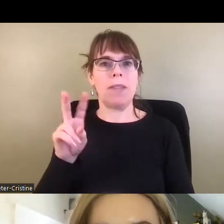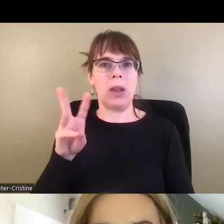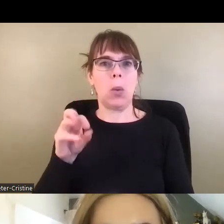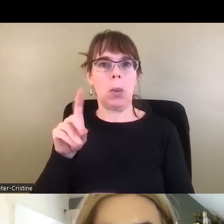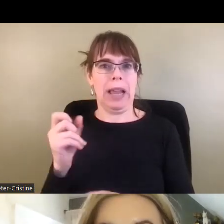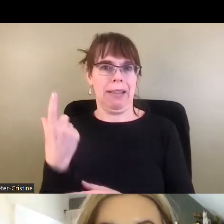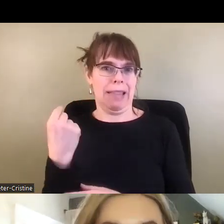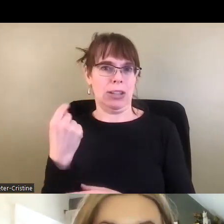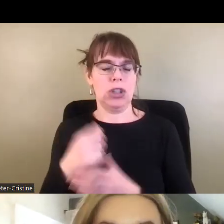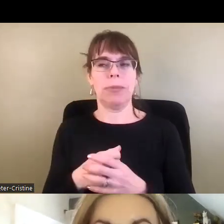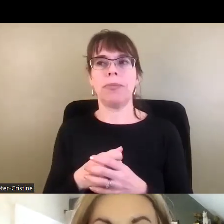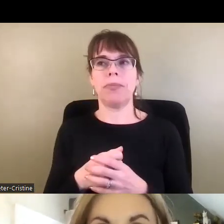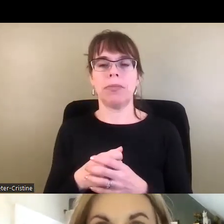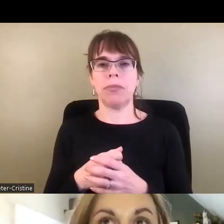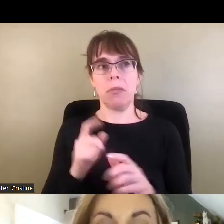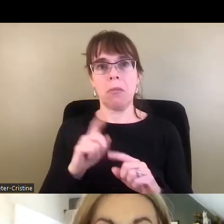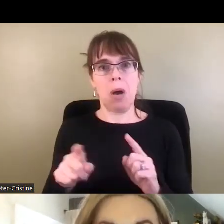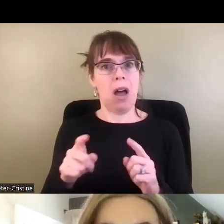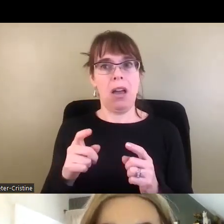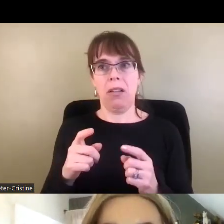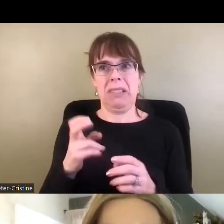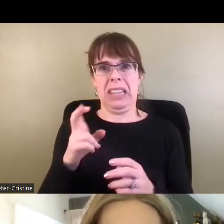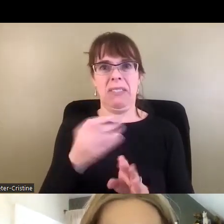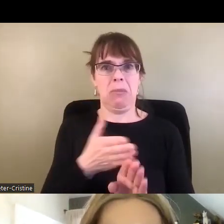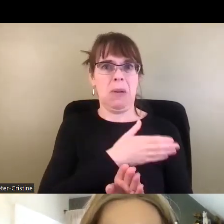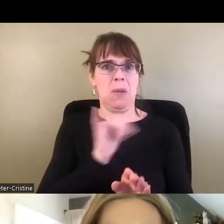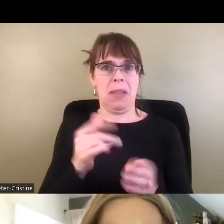We're able to help people, even long before that, who are coming here from out of state